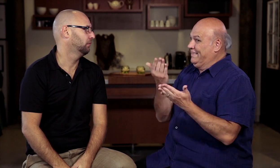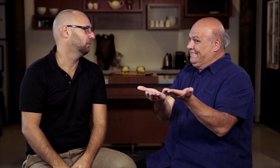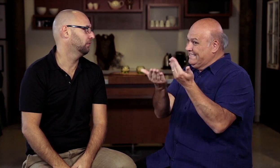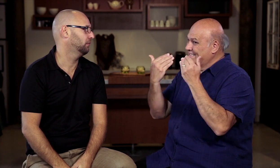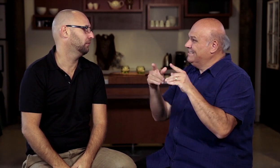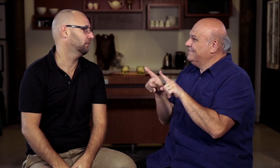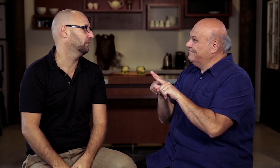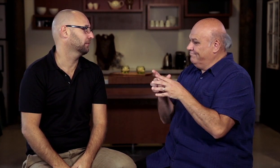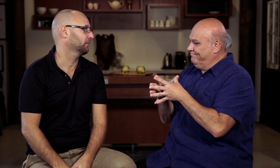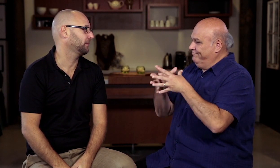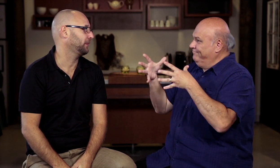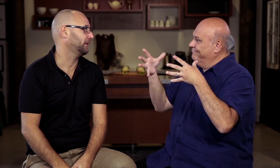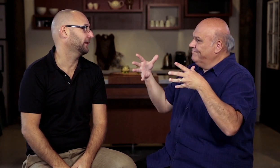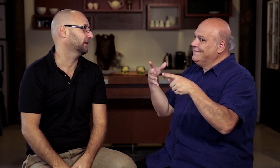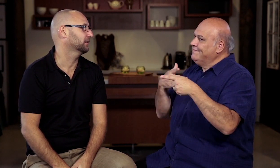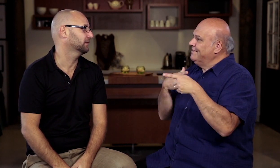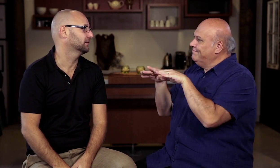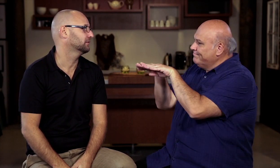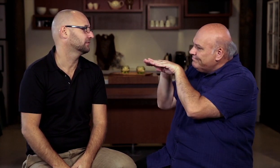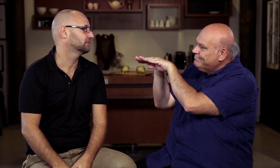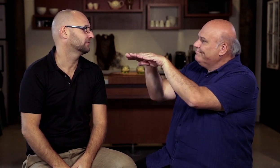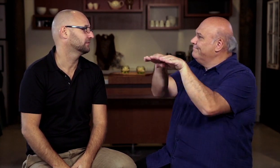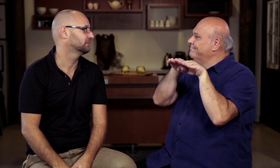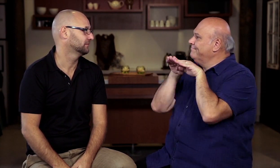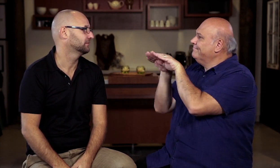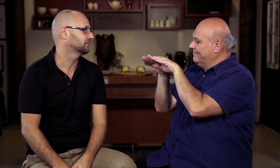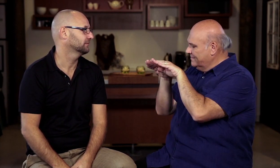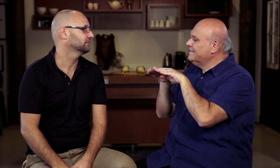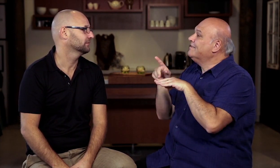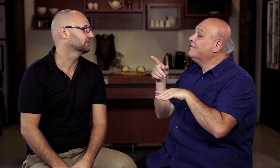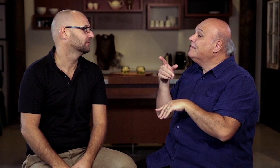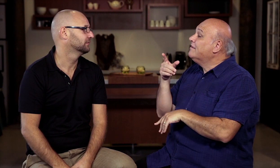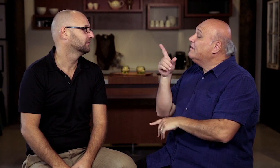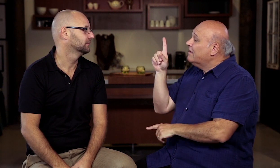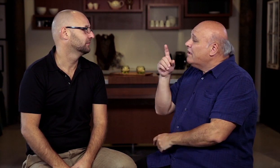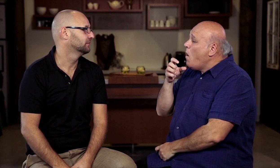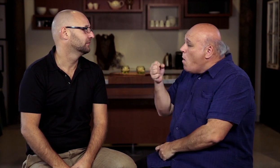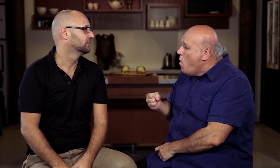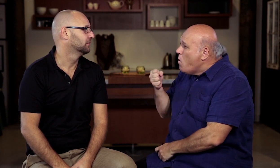You want to see more youth participate to grow support for the Deaf clubs. We should